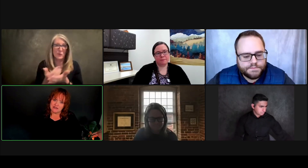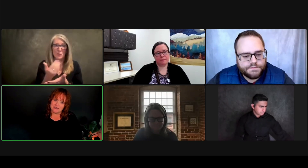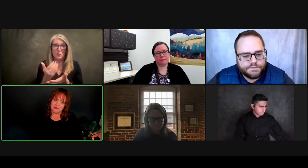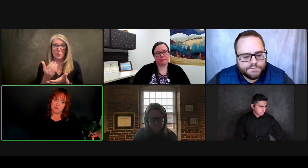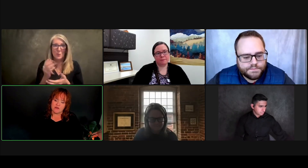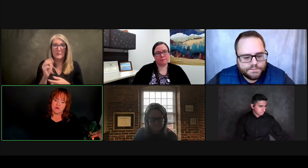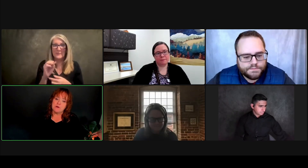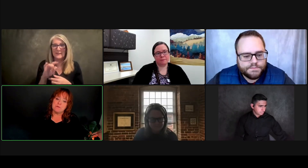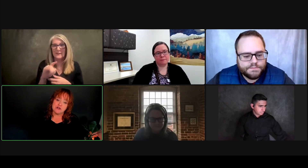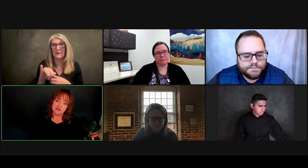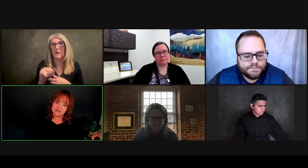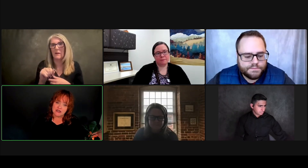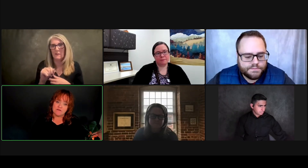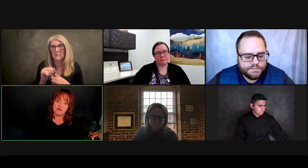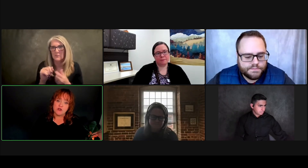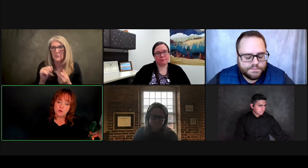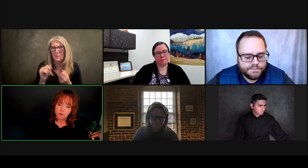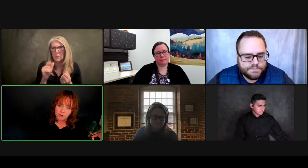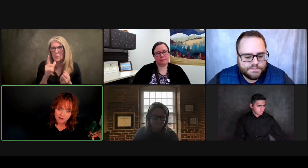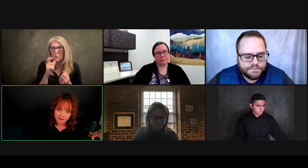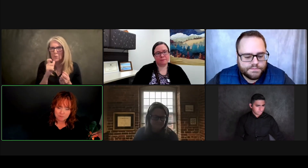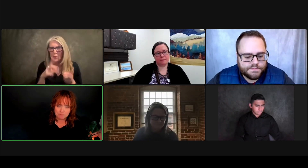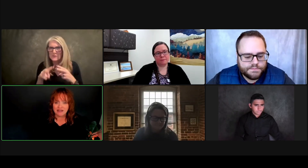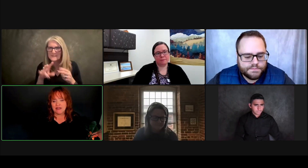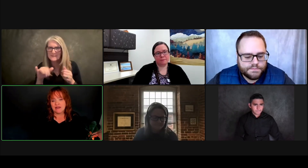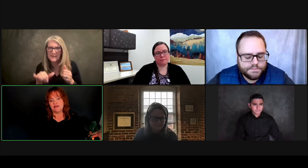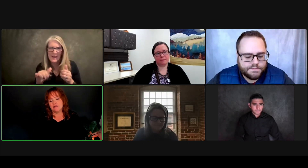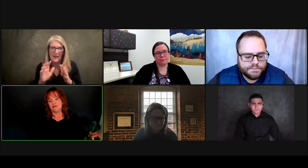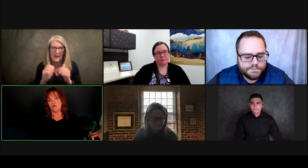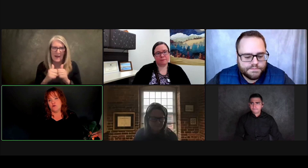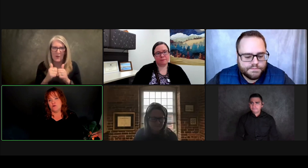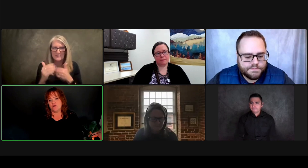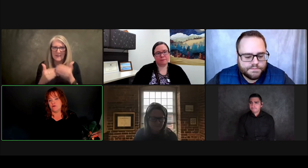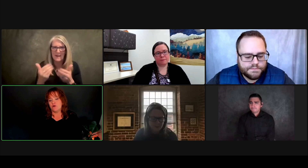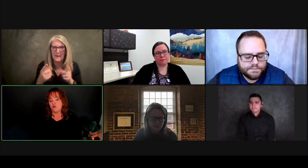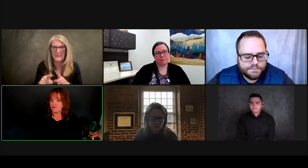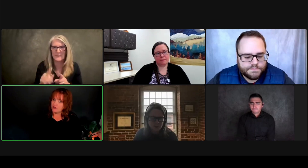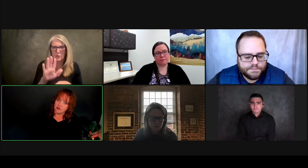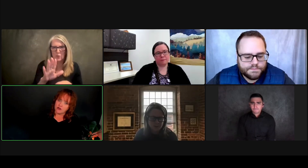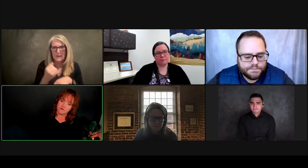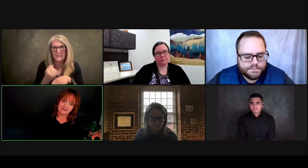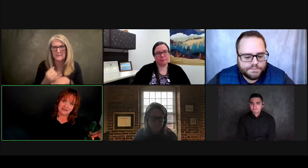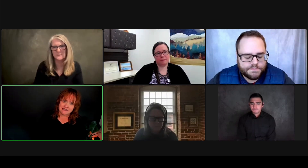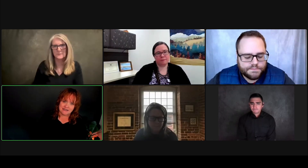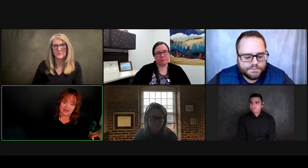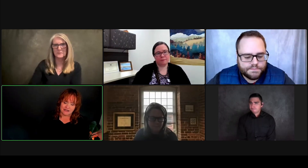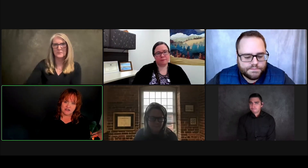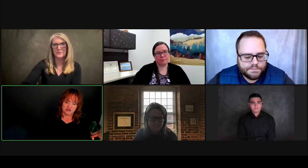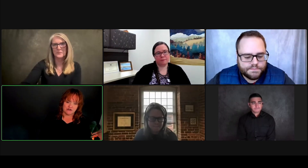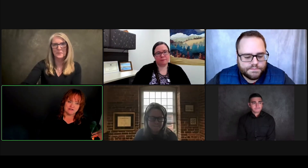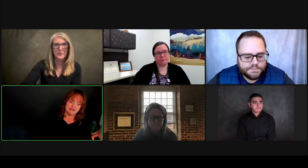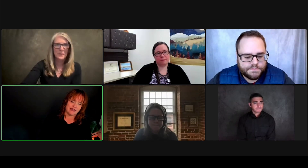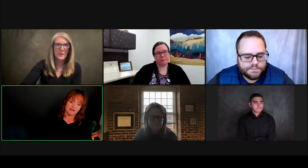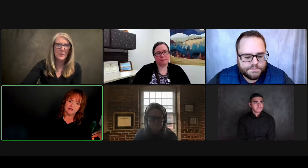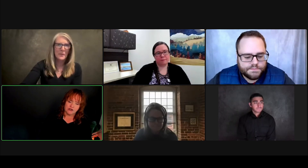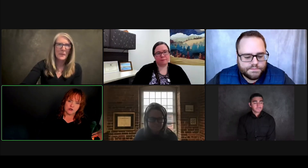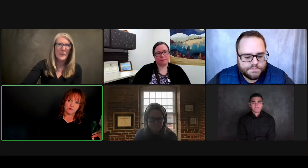with purchase of new media? Who, if anyone, oversees that and ensures that new purchase